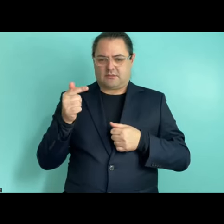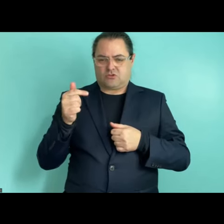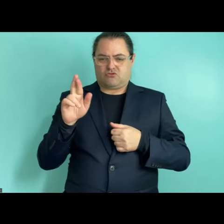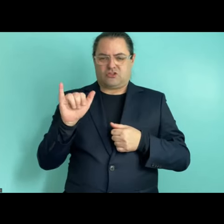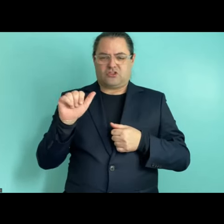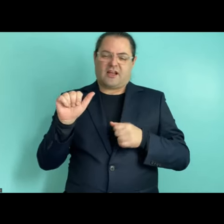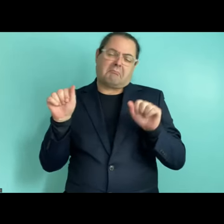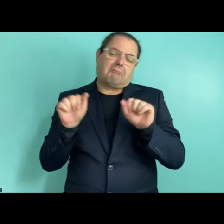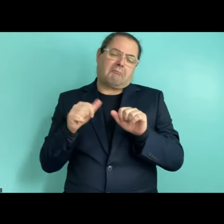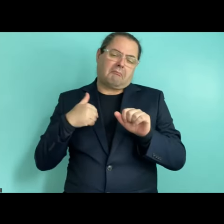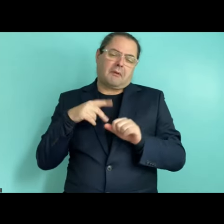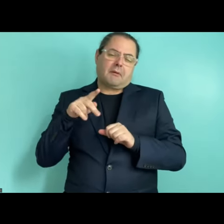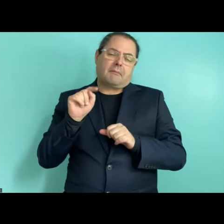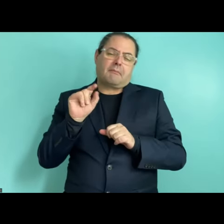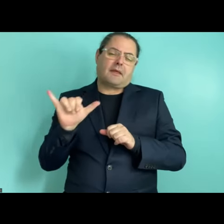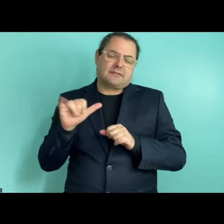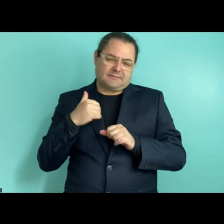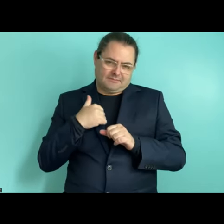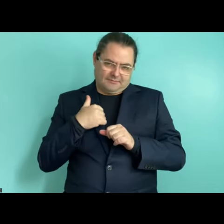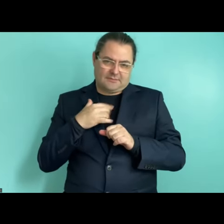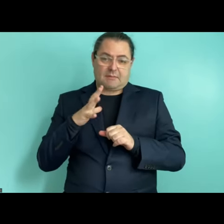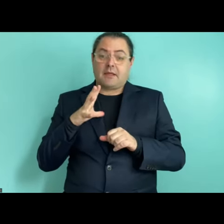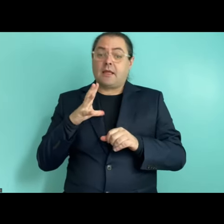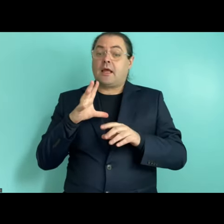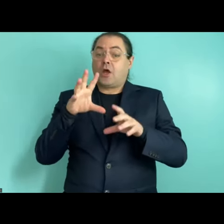14:16:18 I'm in inclusion and diversity associate manager for Accenture South Africa.